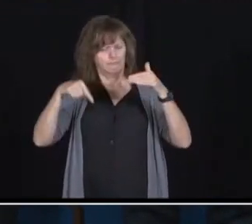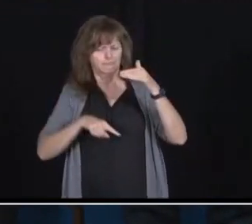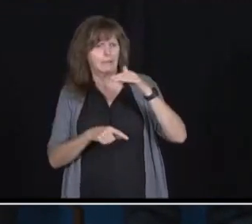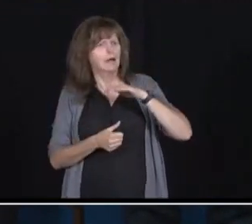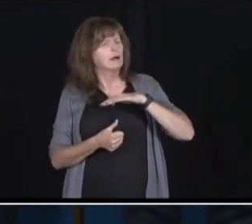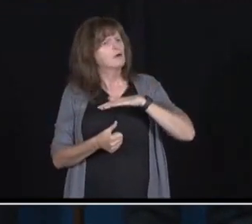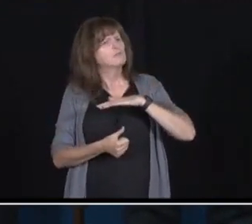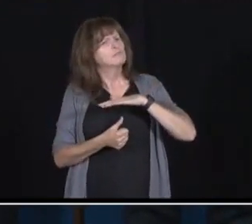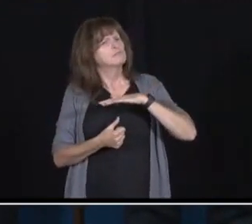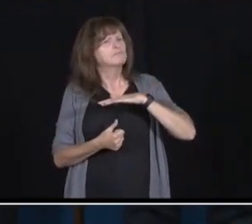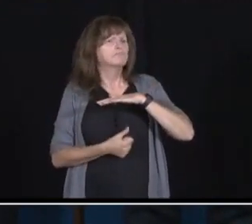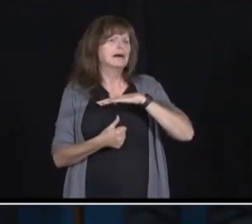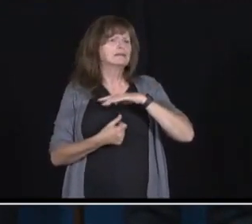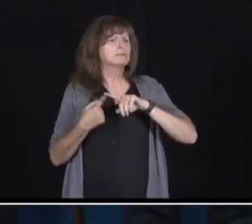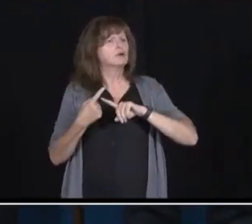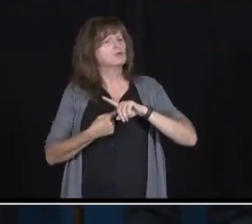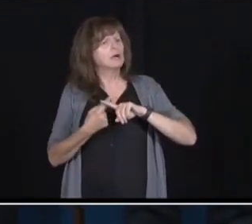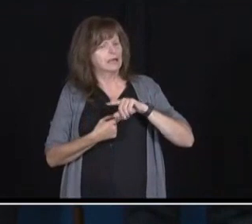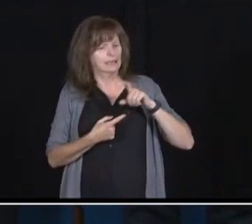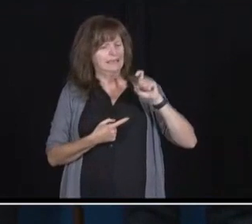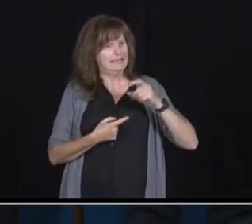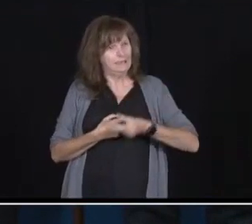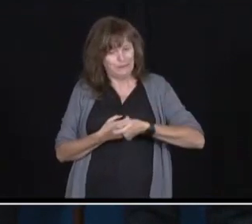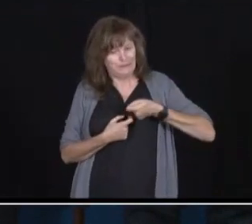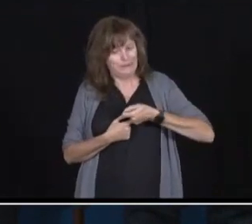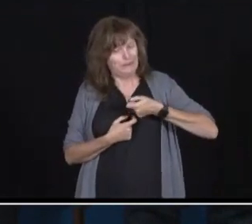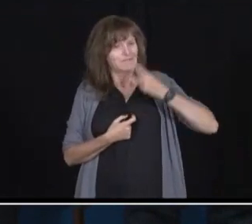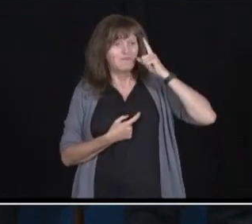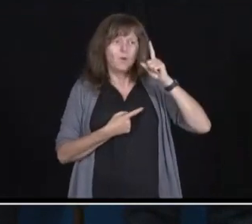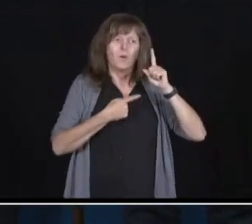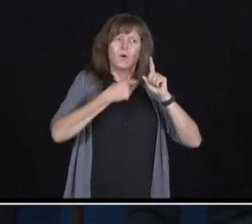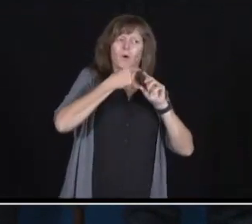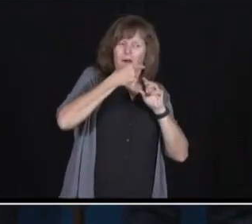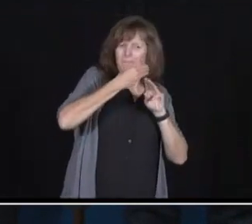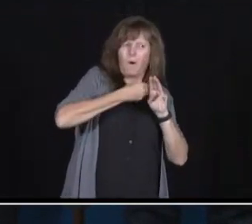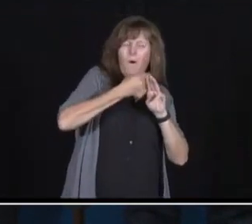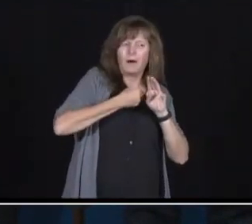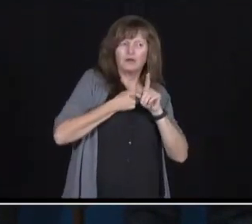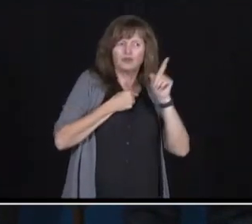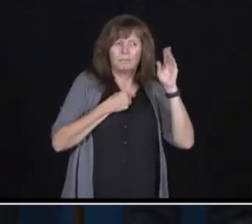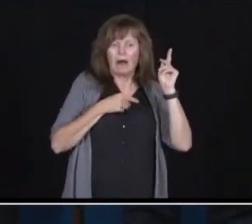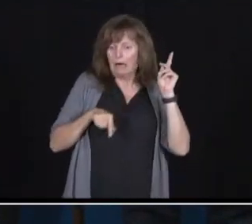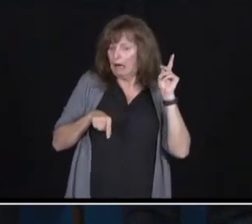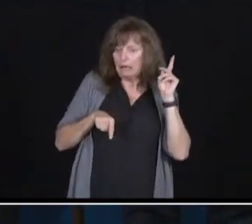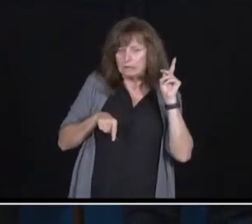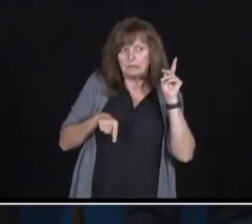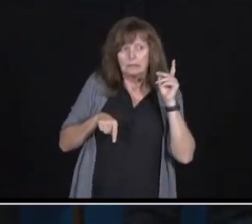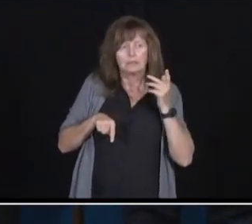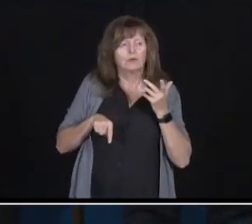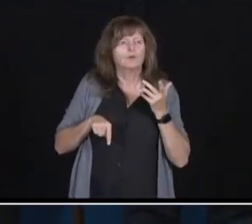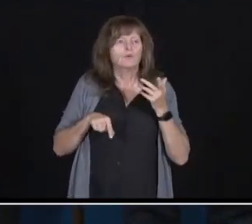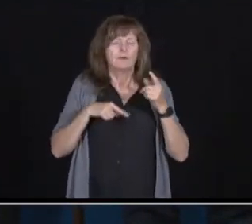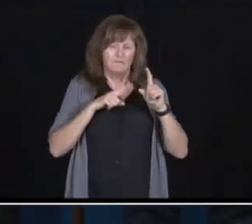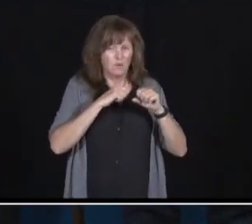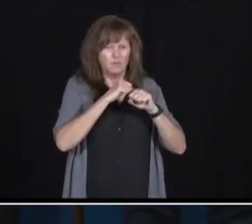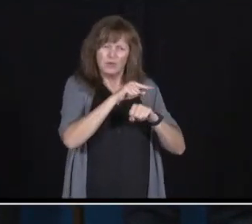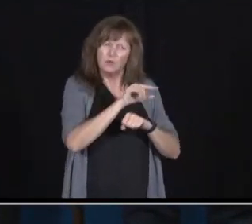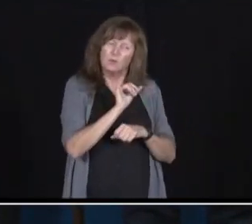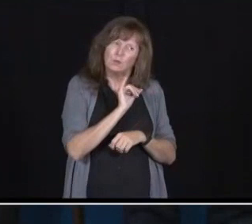stories about. The mom-and-pop lingered per se that might be renting the basement out and they are relying on that money to pay their mortgage.